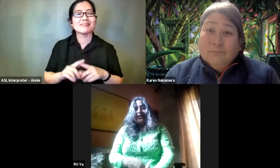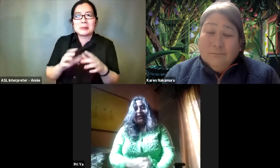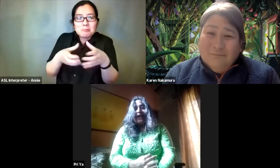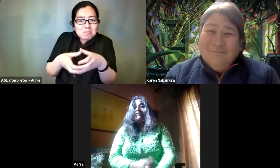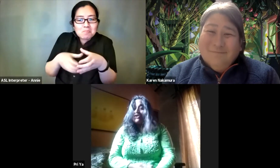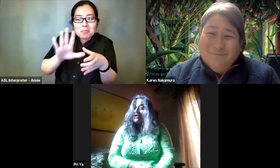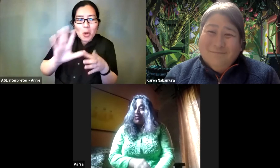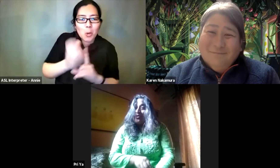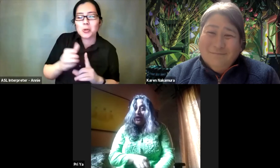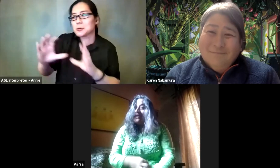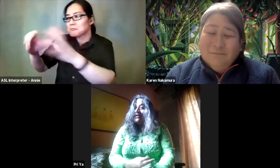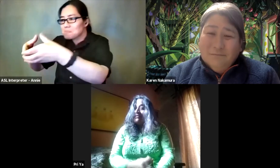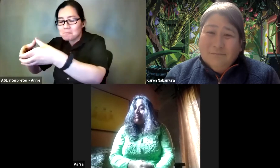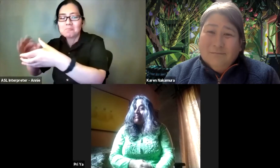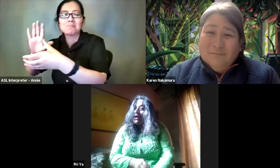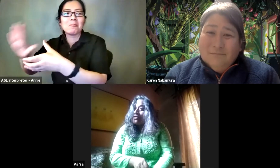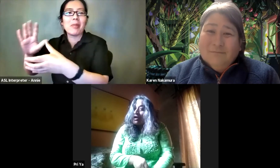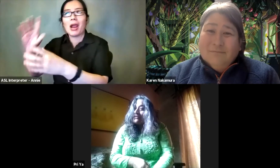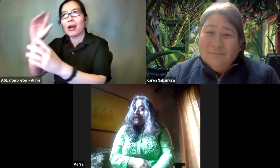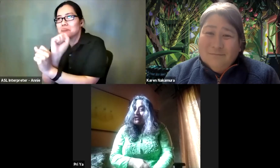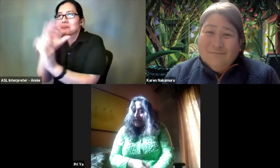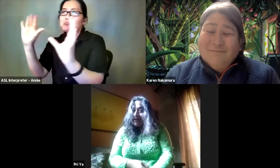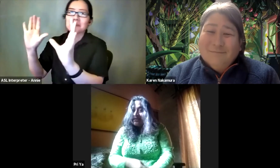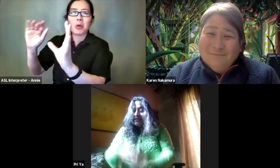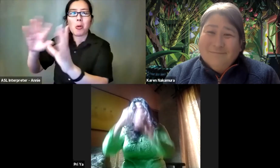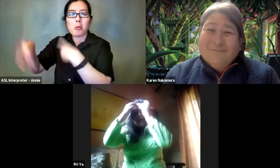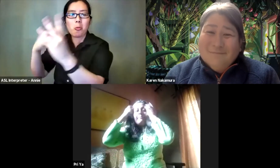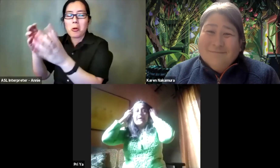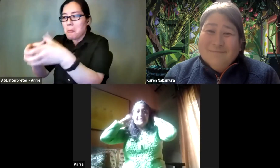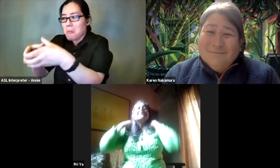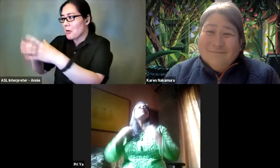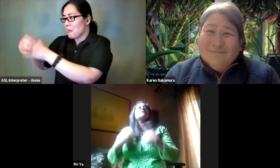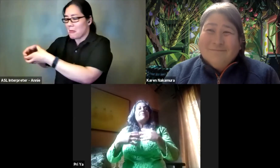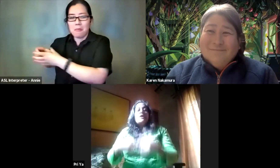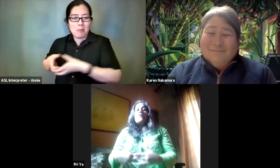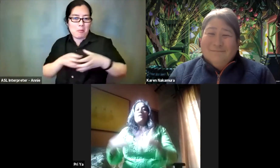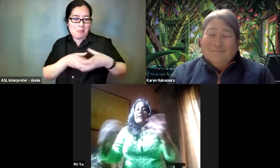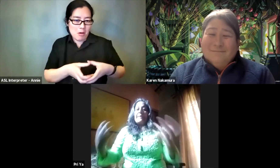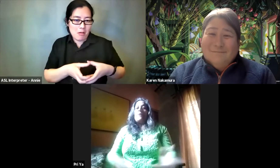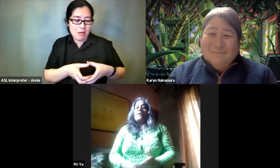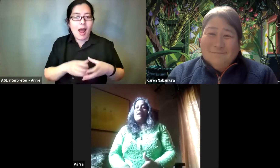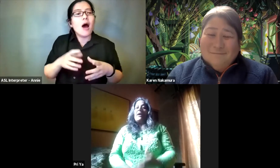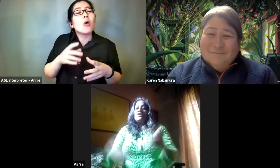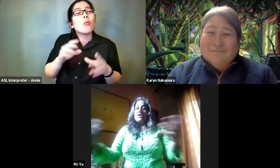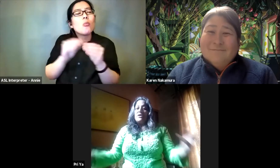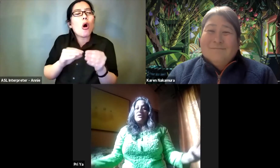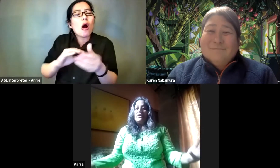envision their own little microcosmic societies, but at the same time they're not thinking about the larger.